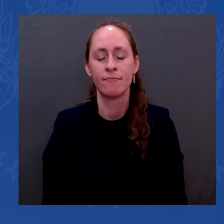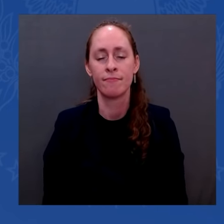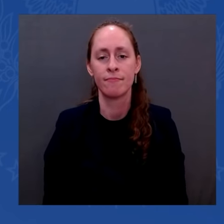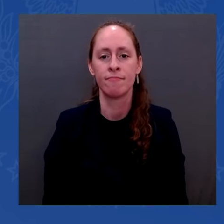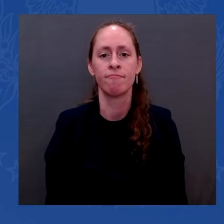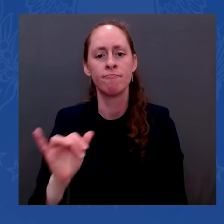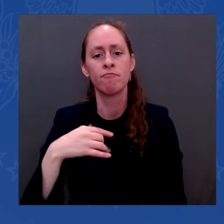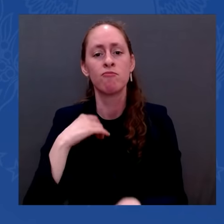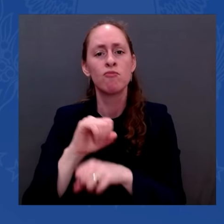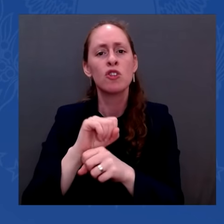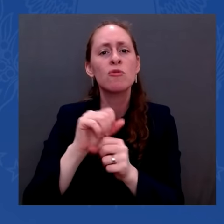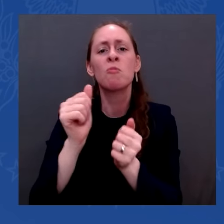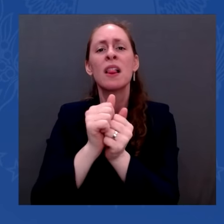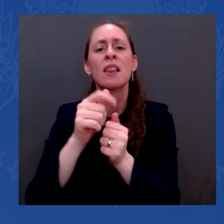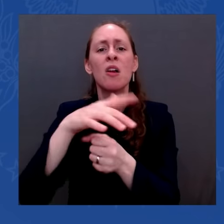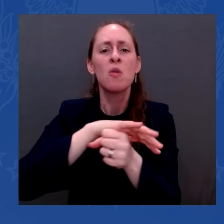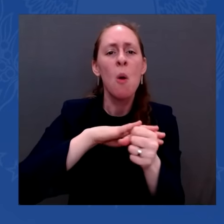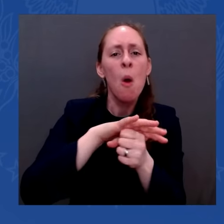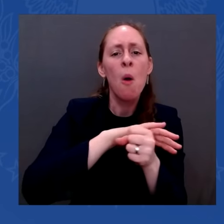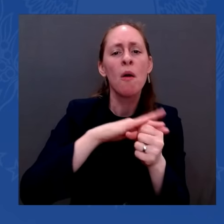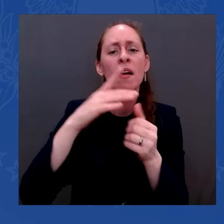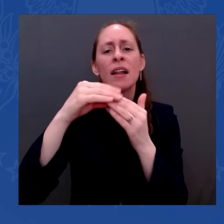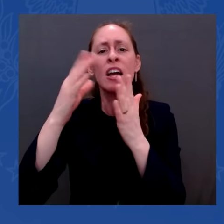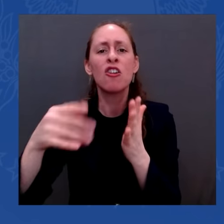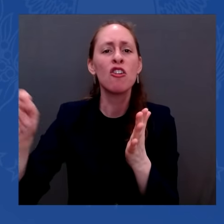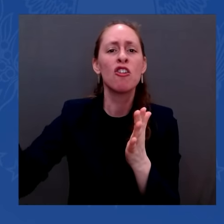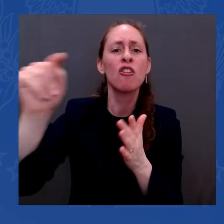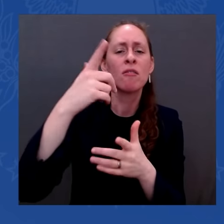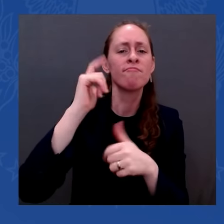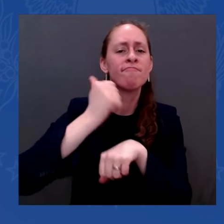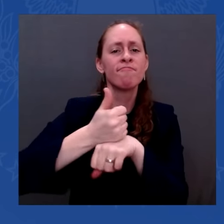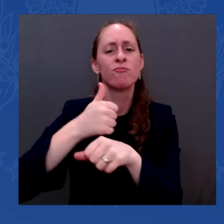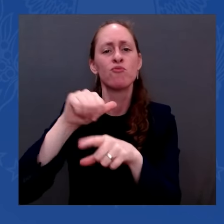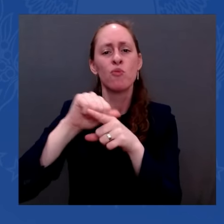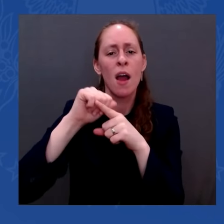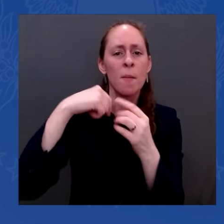training programs, curriculum, internships,